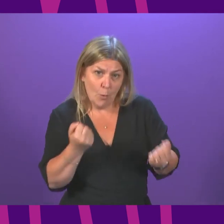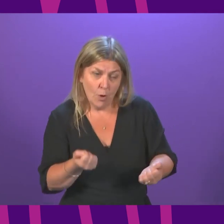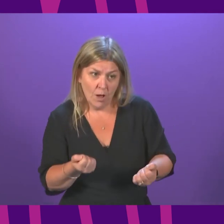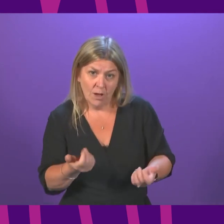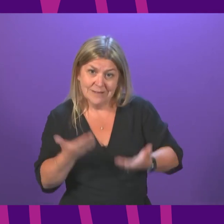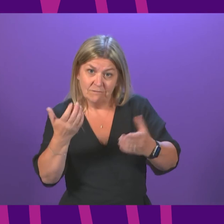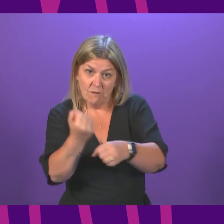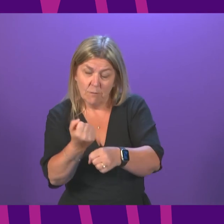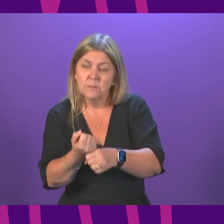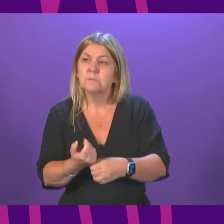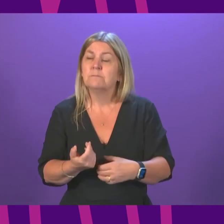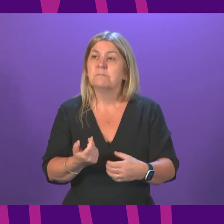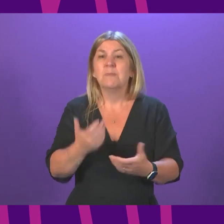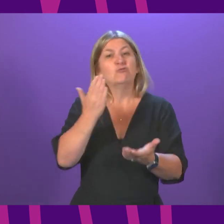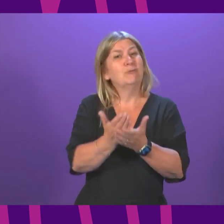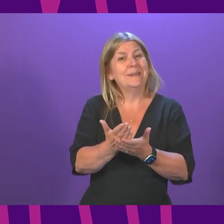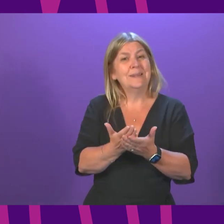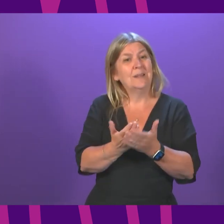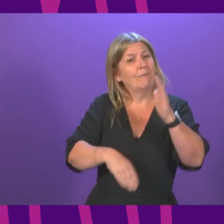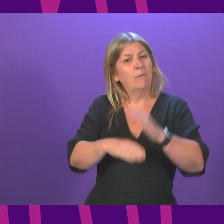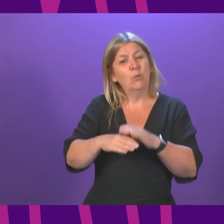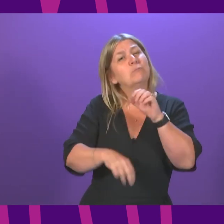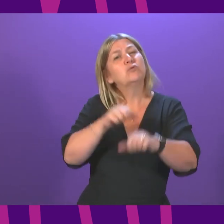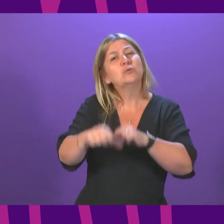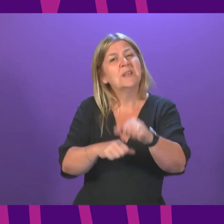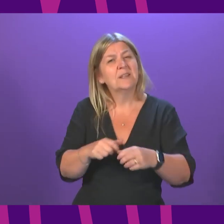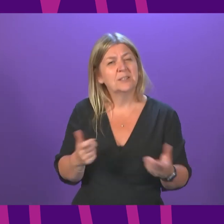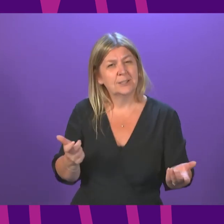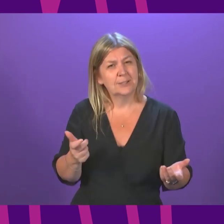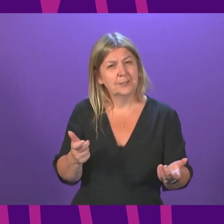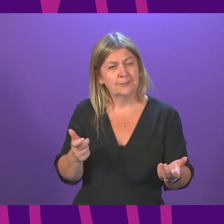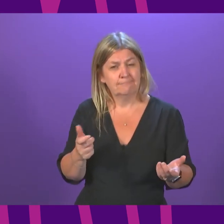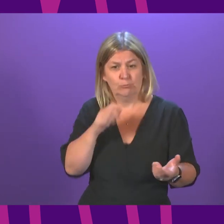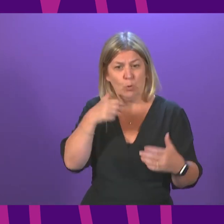landlords are facing are not going to go away, and we will have to have a point of correction